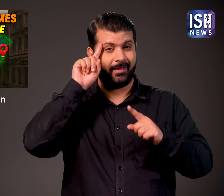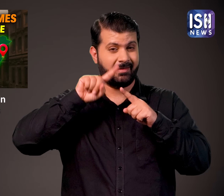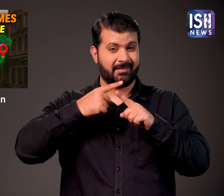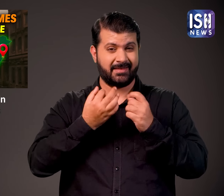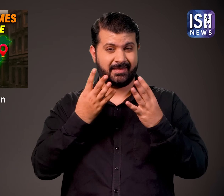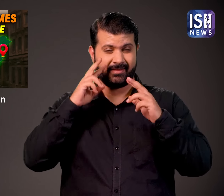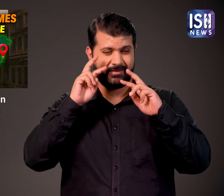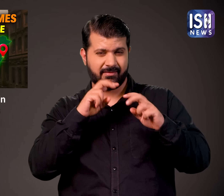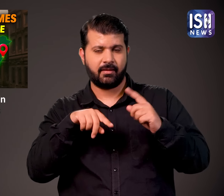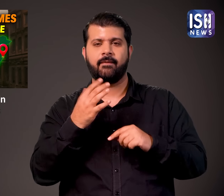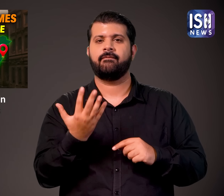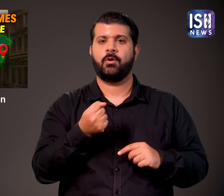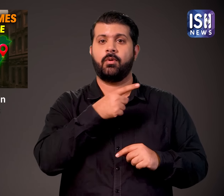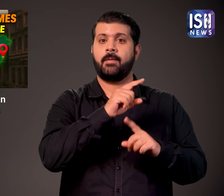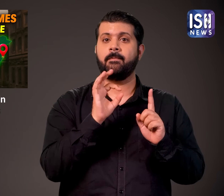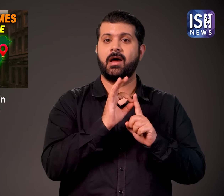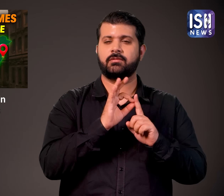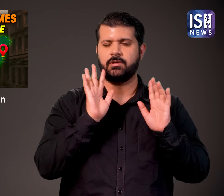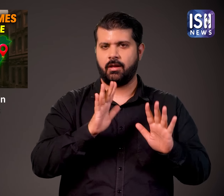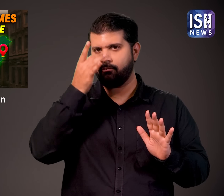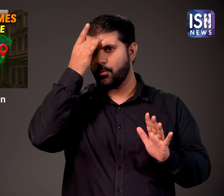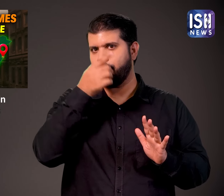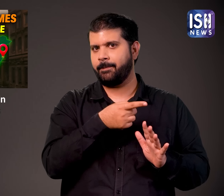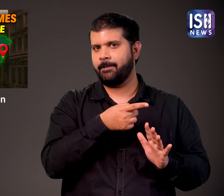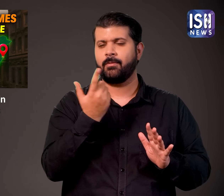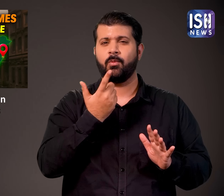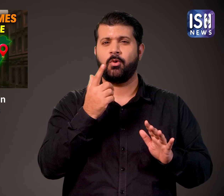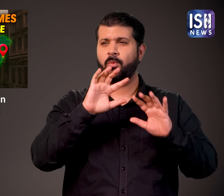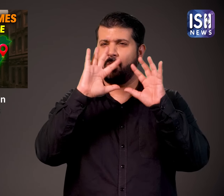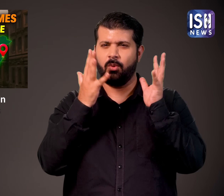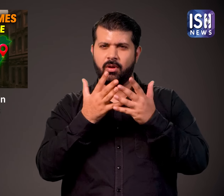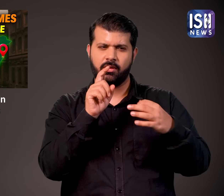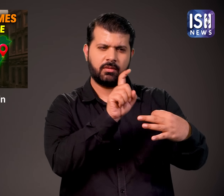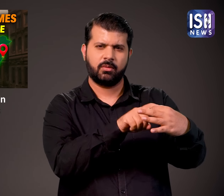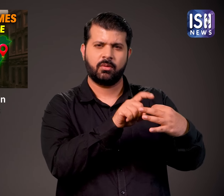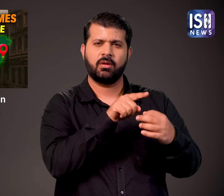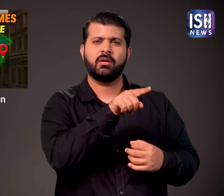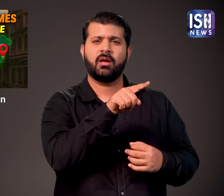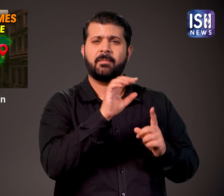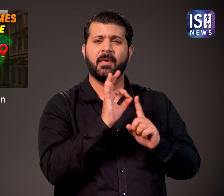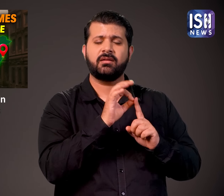Experts believe that Pakistan has often faced questions from other countries